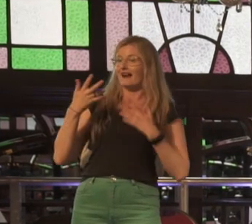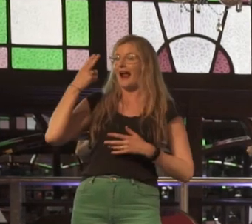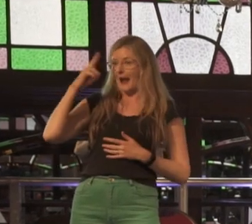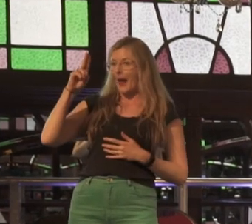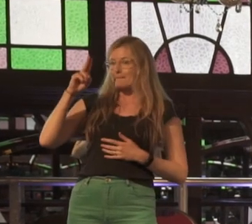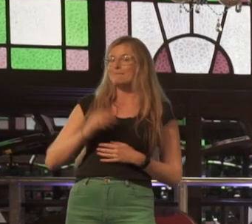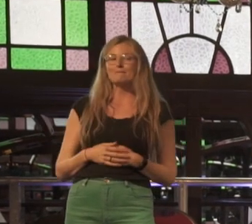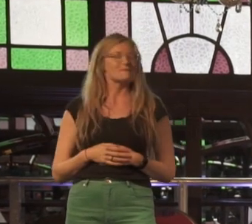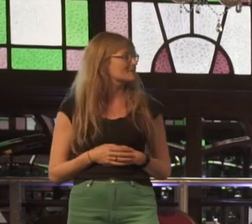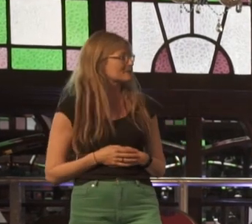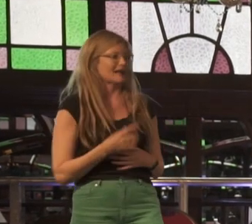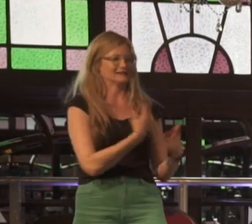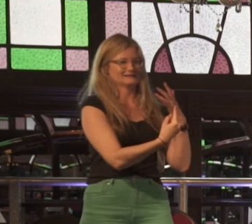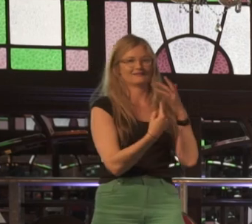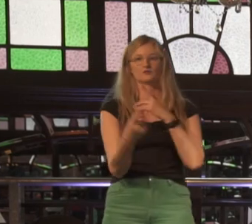So individuals like Madonna is that.